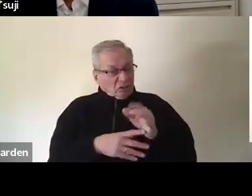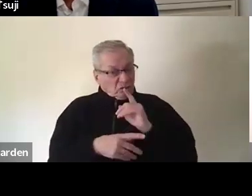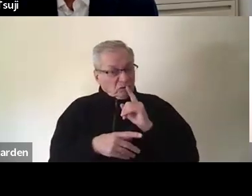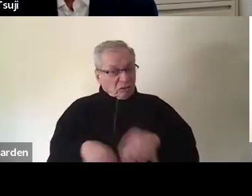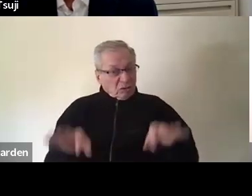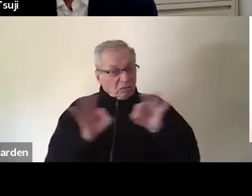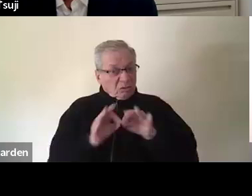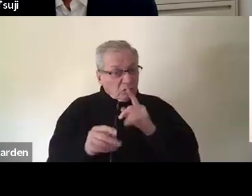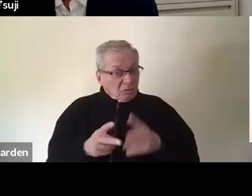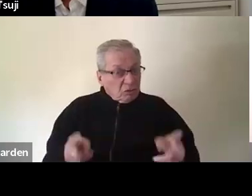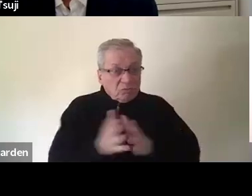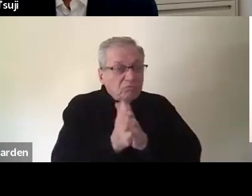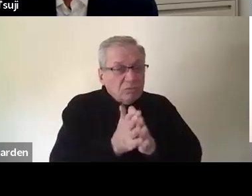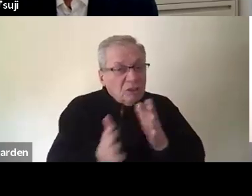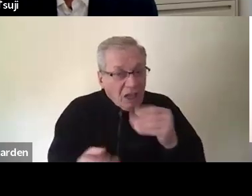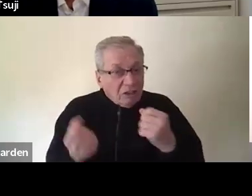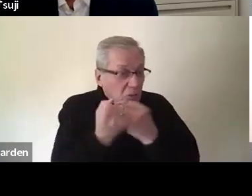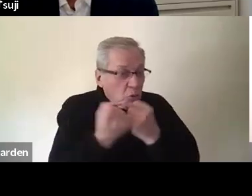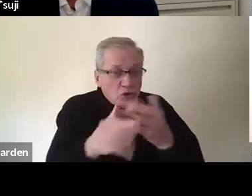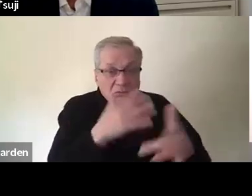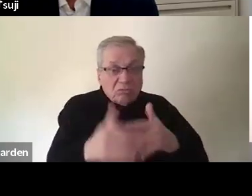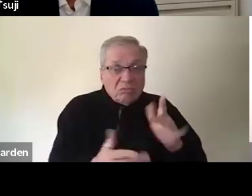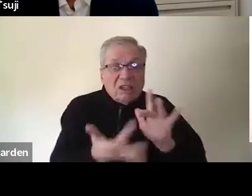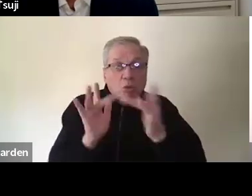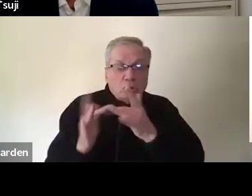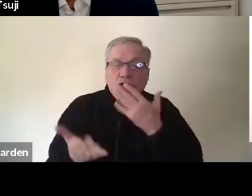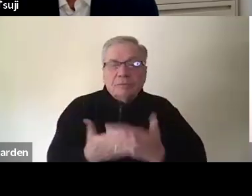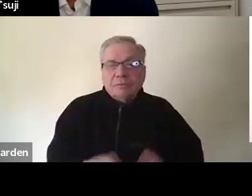friendships and support networks. >> MERCY MUGO: Think for sharing that.